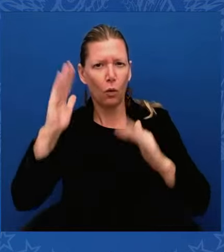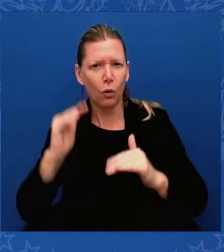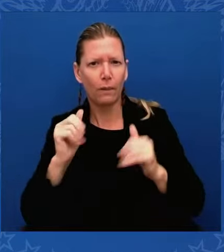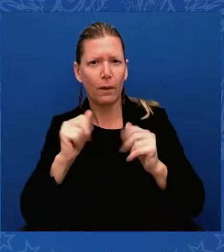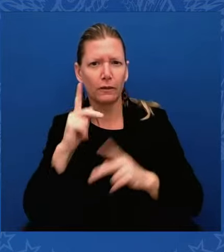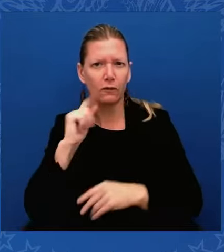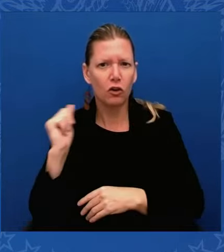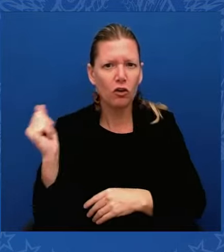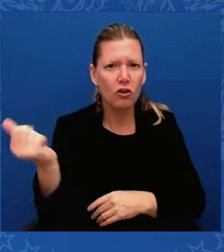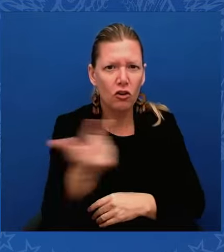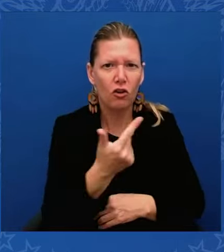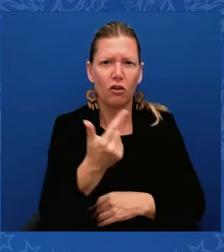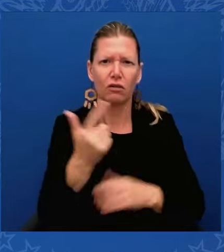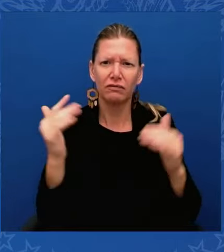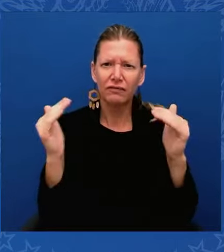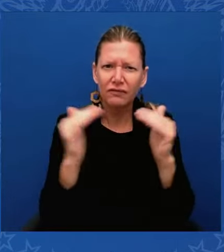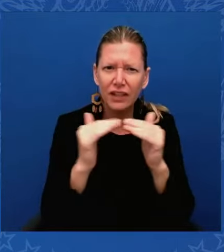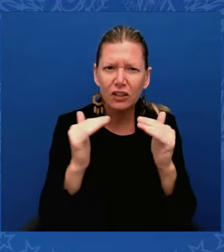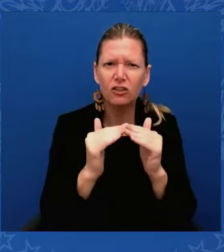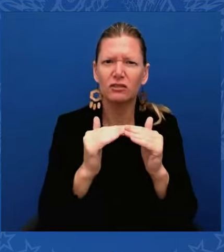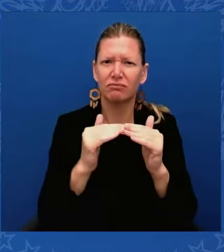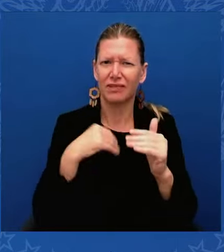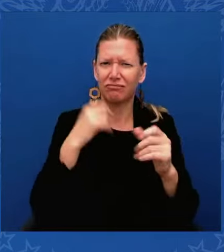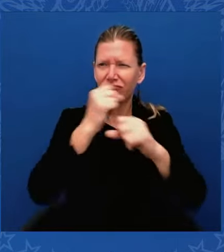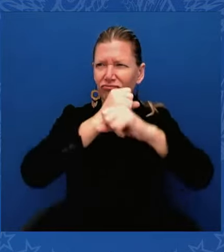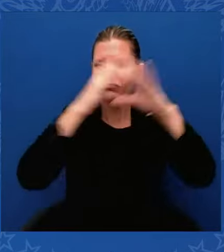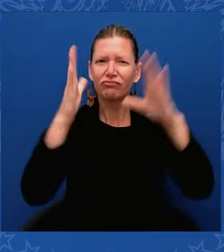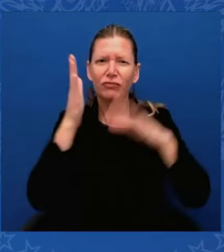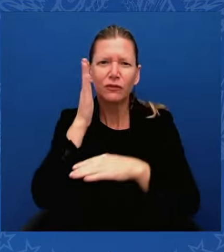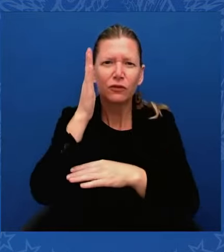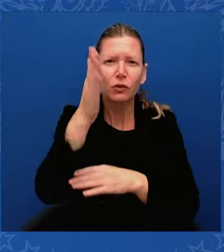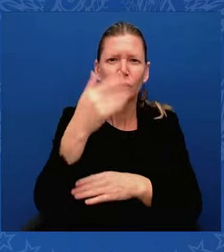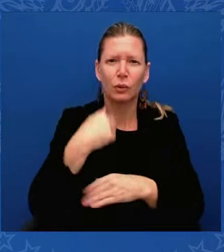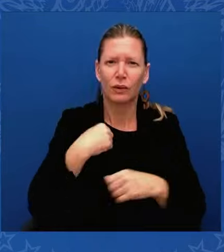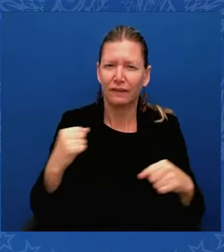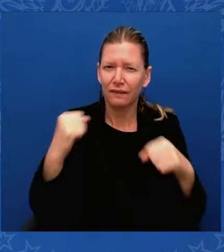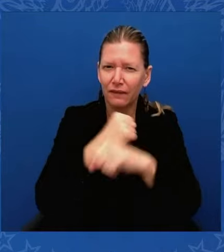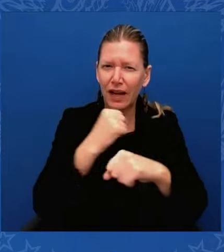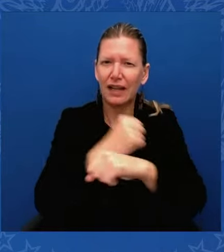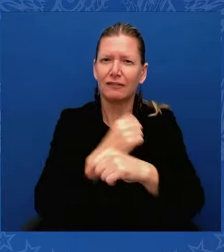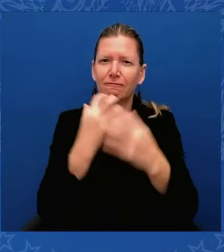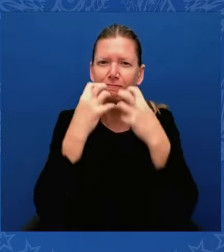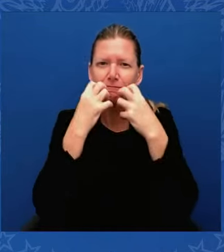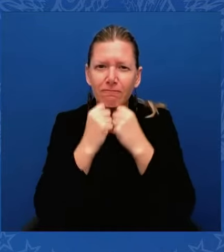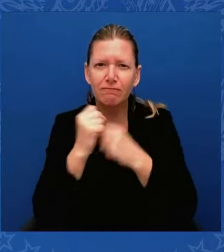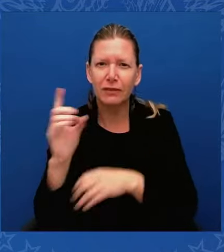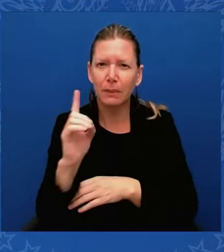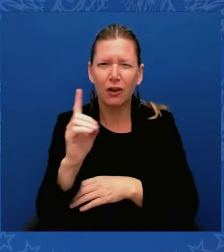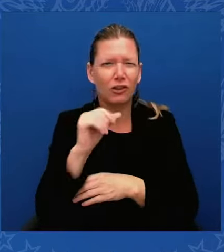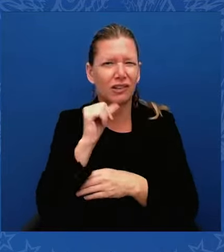I see a future where the middle class finally has a fair shot. And the wealthy, the wealthy, finally began to pay their fair share.